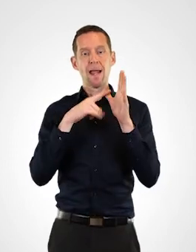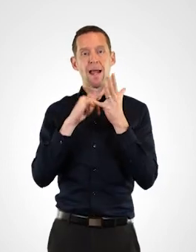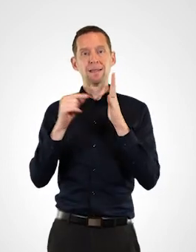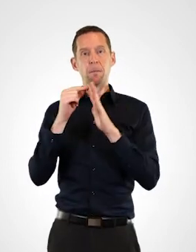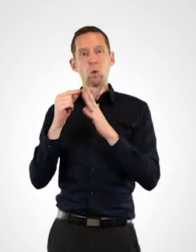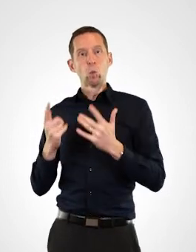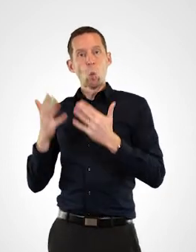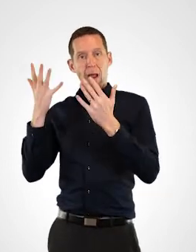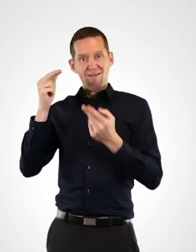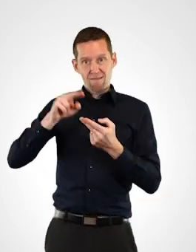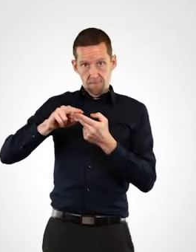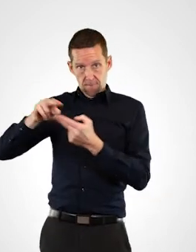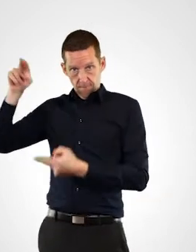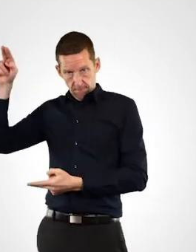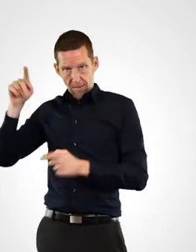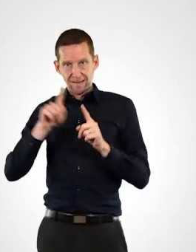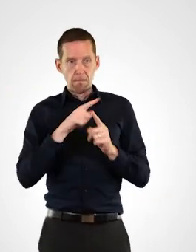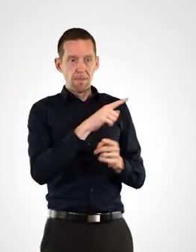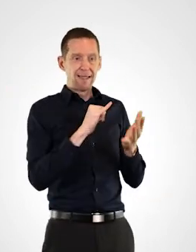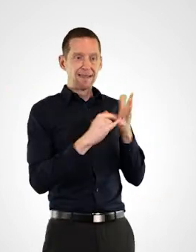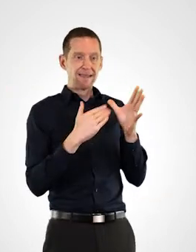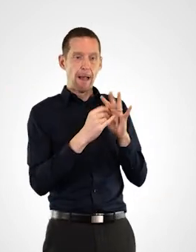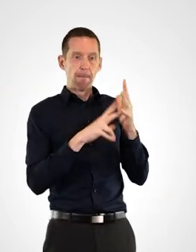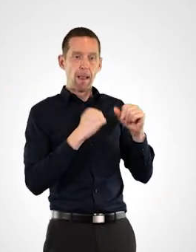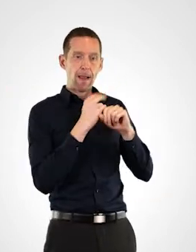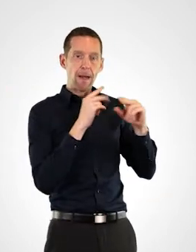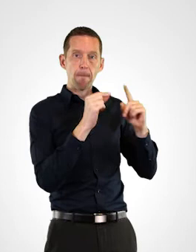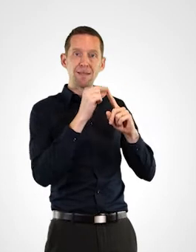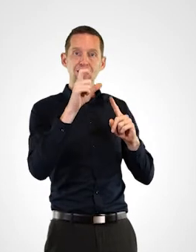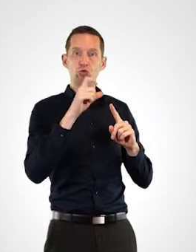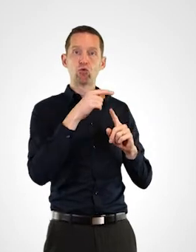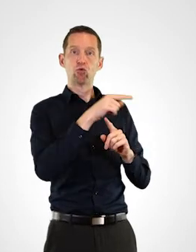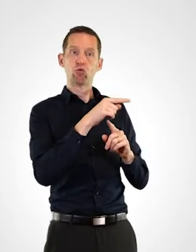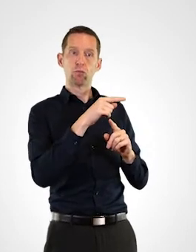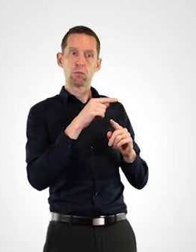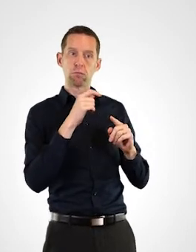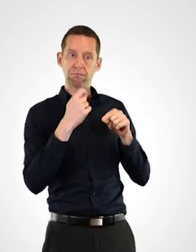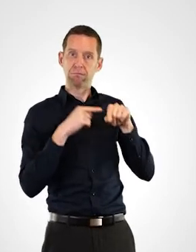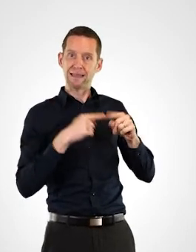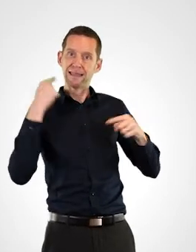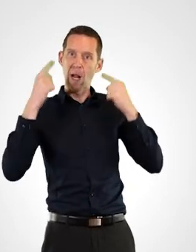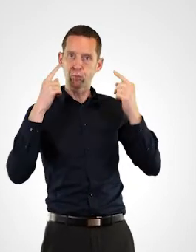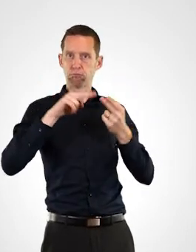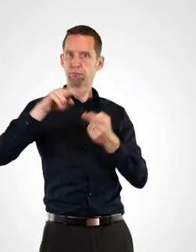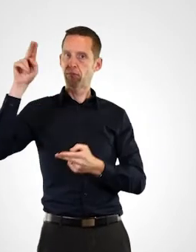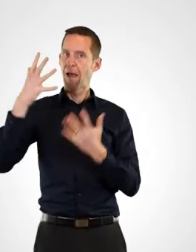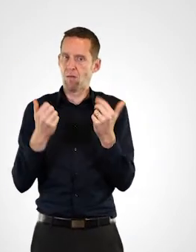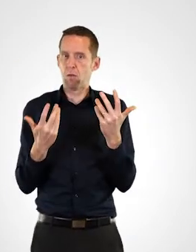As CASP scores increased, so did sampling percentages of speech-like sounds.